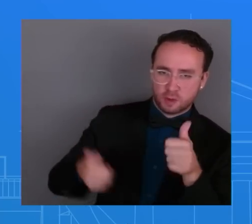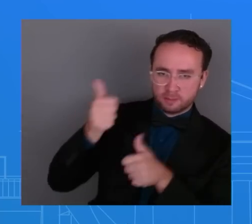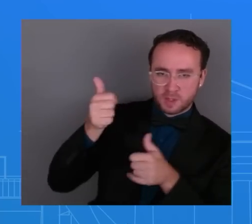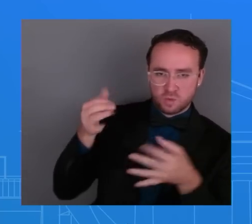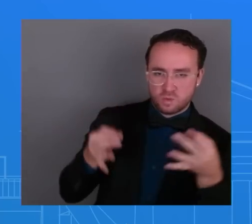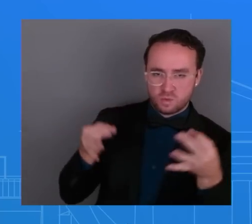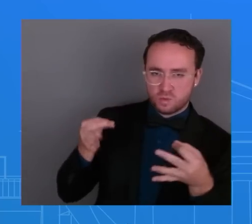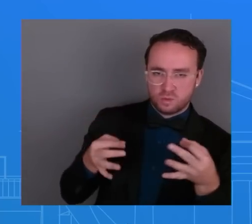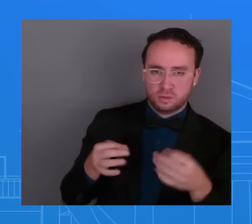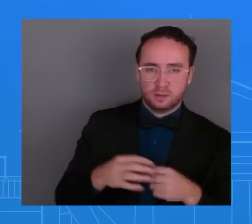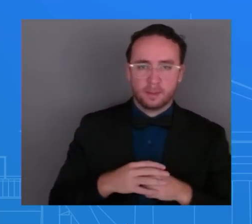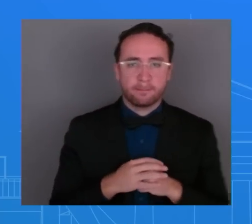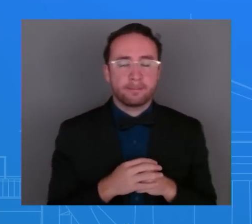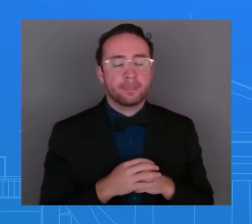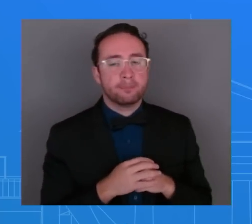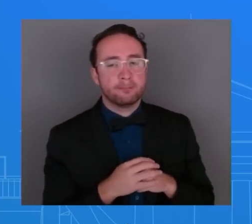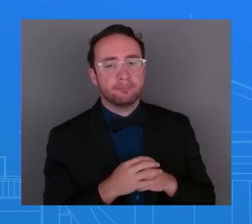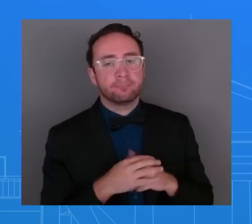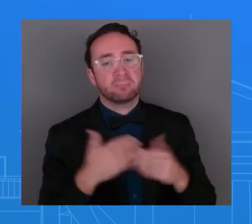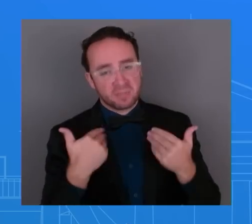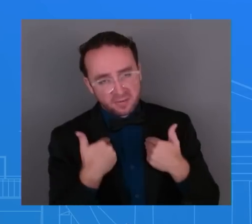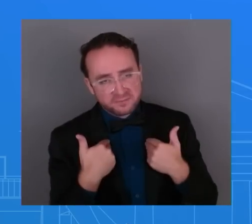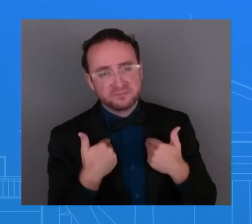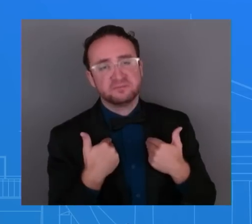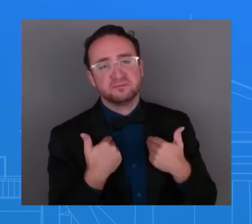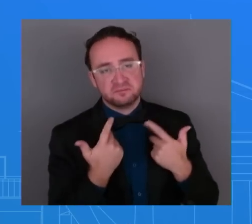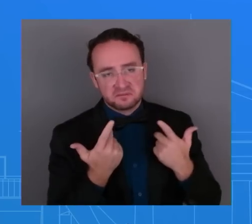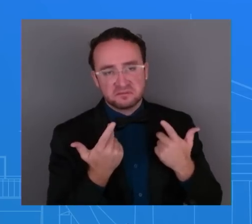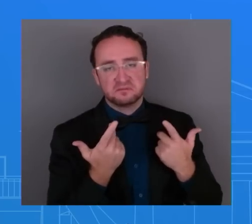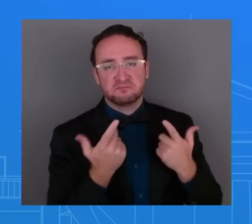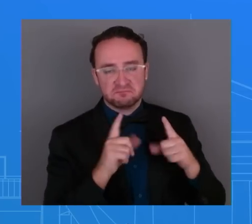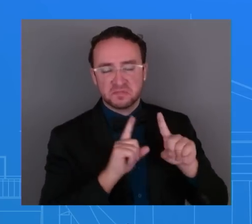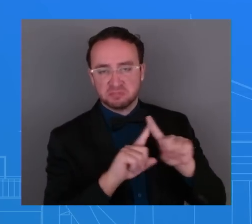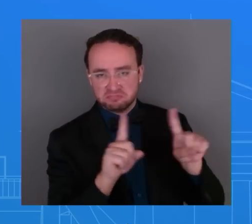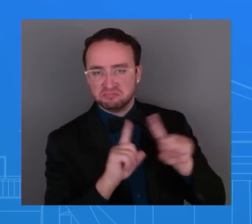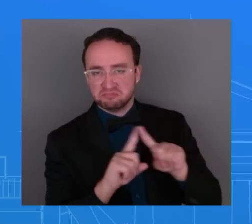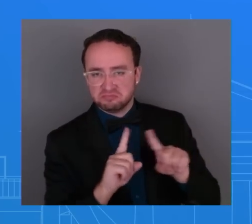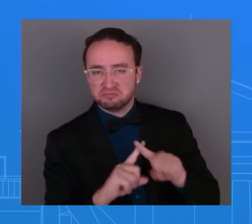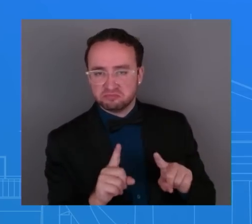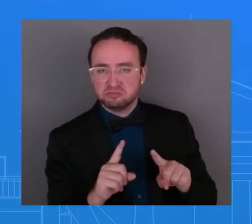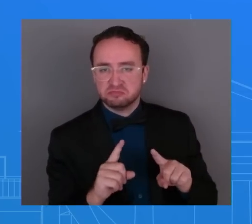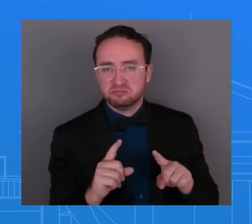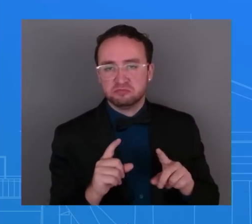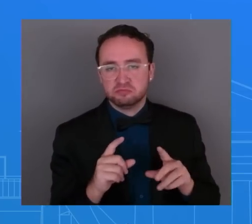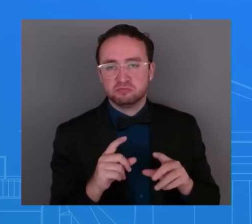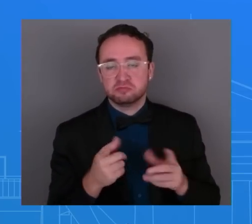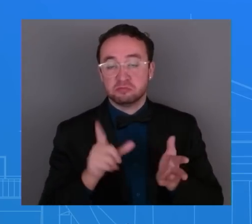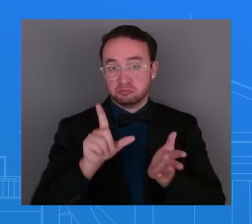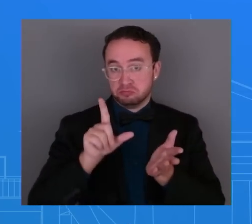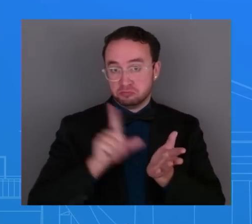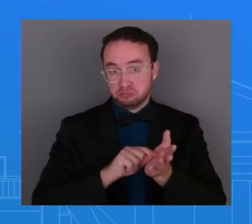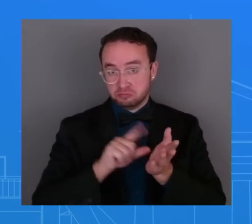And he did that in his Washington Post op-ed and certainly when he was in -- in Austin, Texas, about three weeks ago.